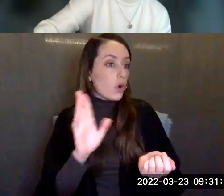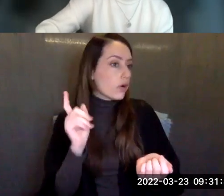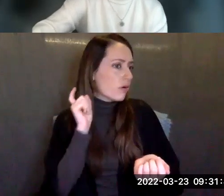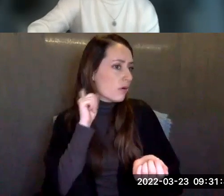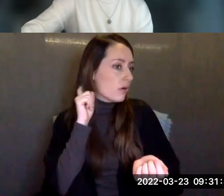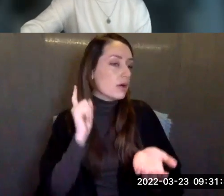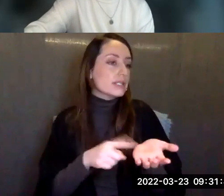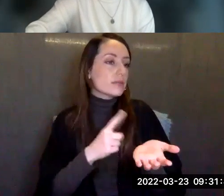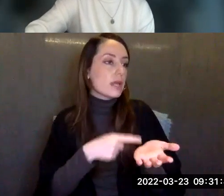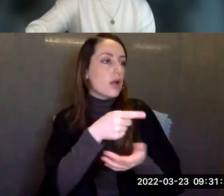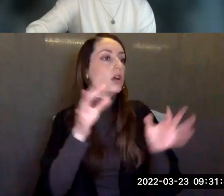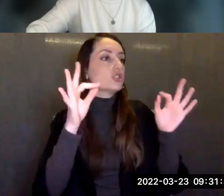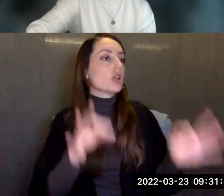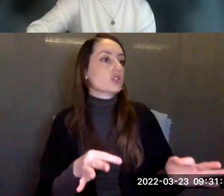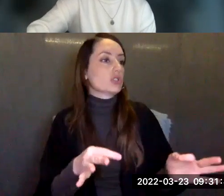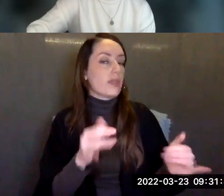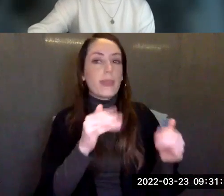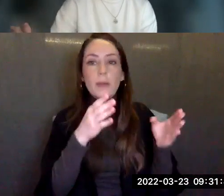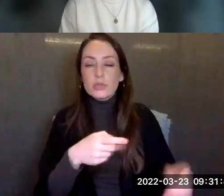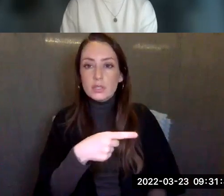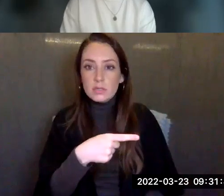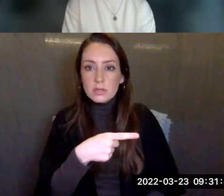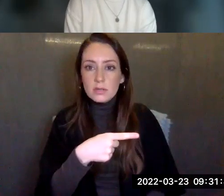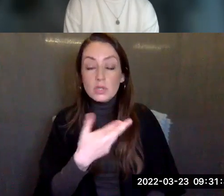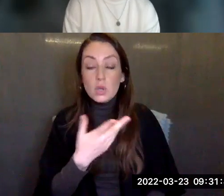sometimes, so I think it's just I try and be more open-minded.